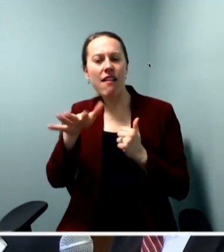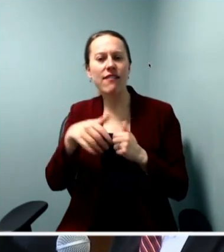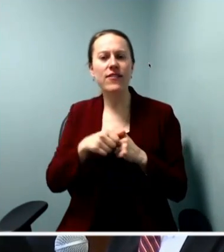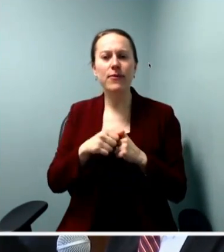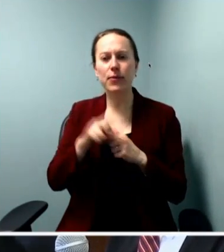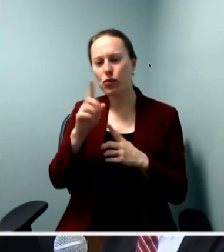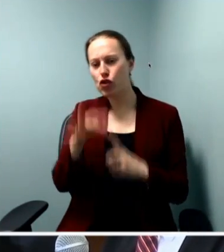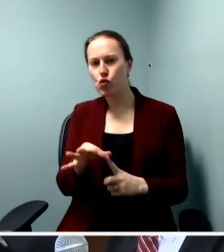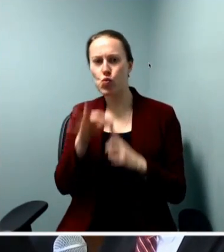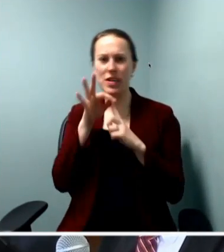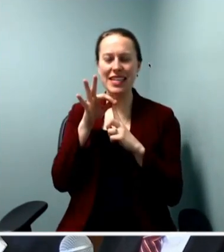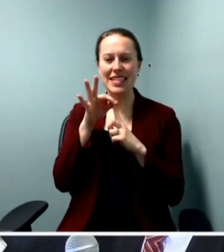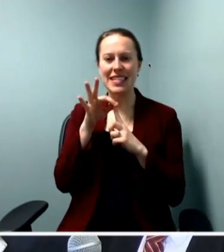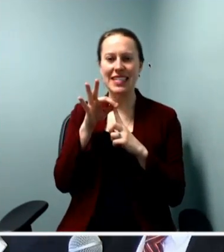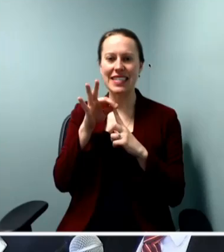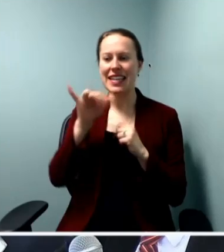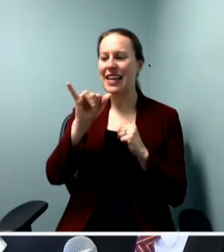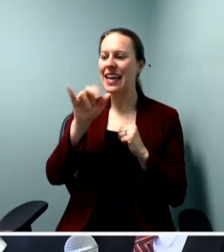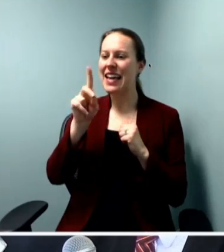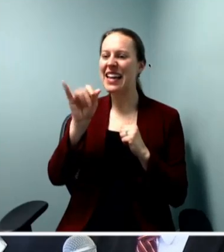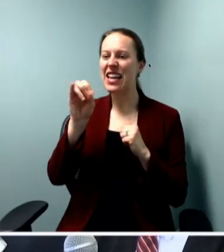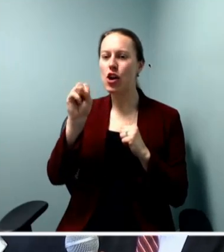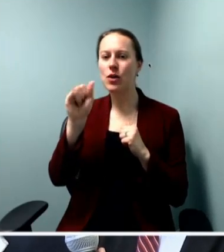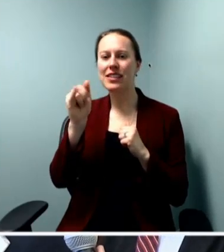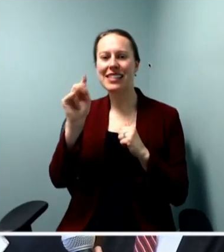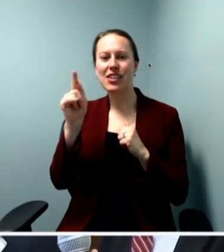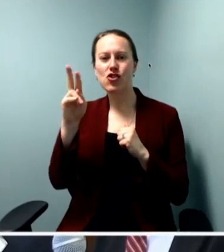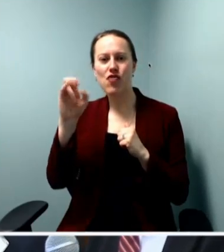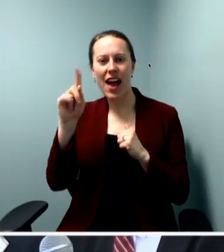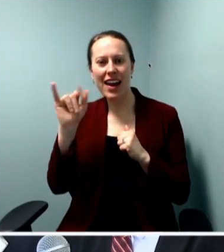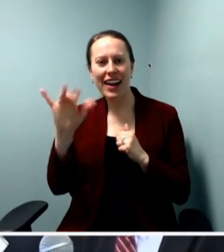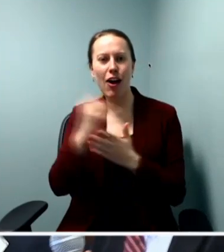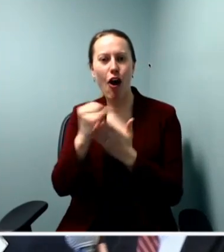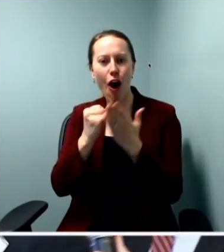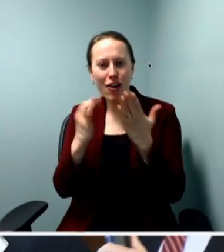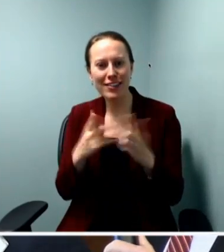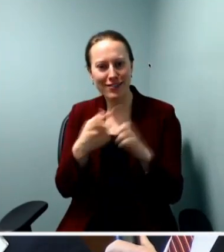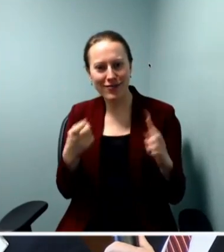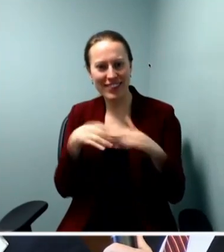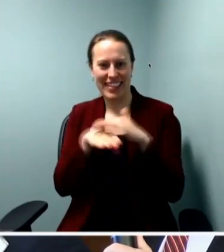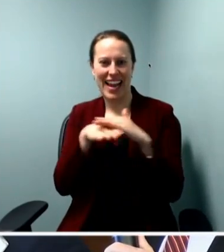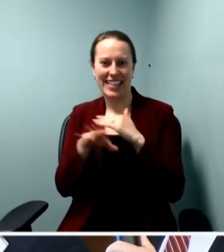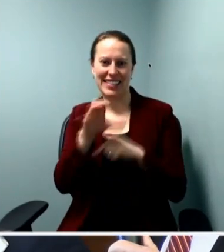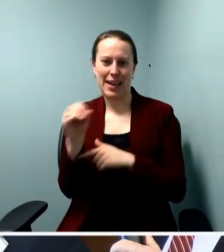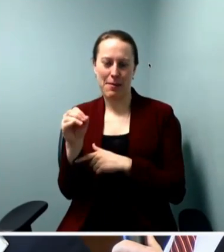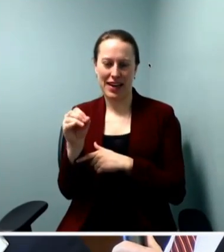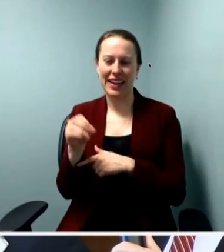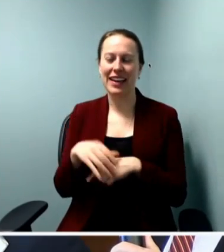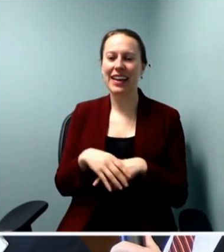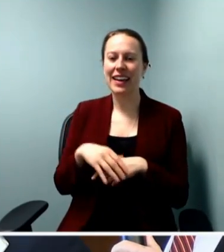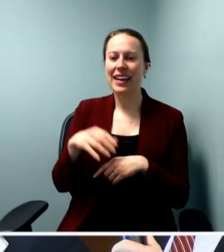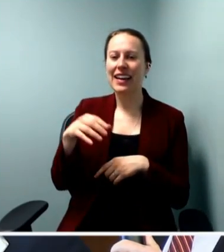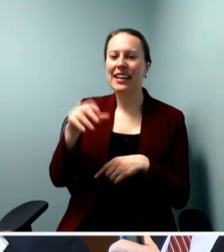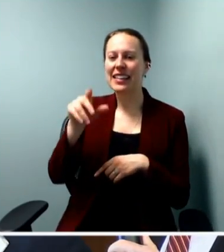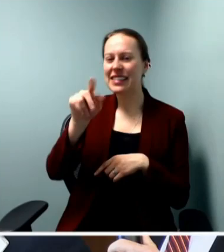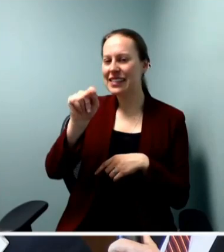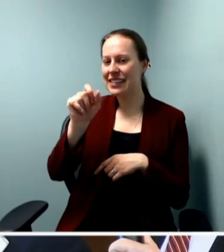idiosyncratic artist that I was learning from The AXIS Company-- Terry Galloway-- he's a deaf performance person--